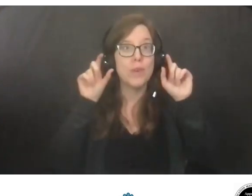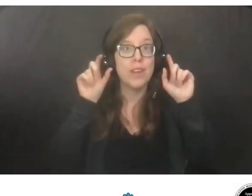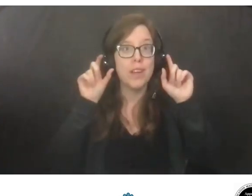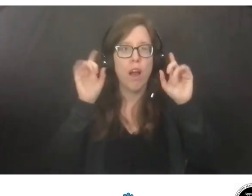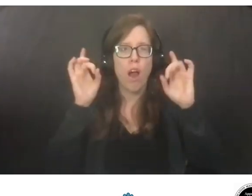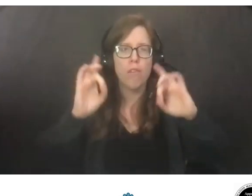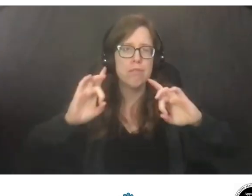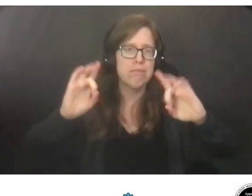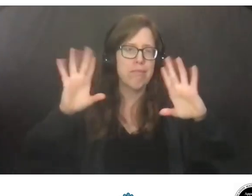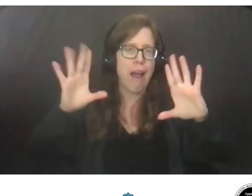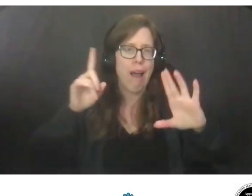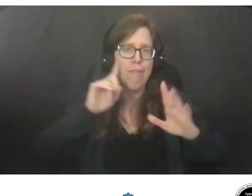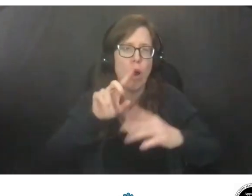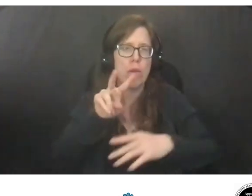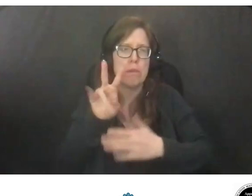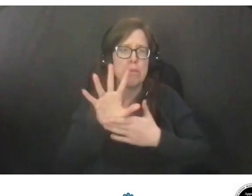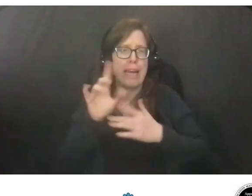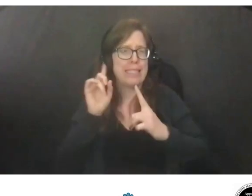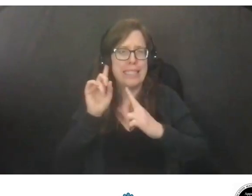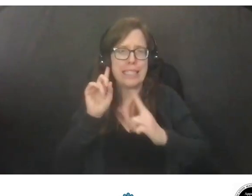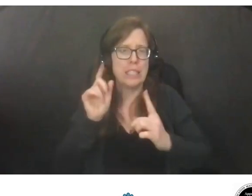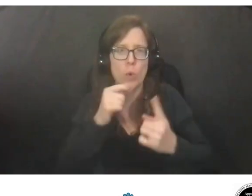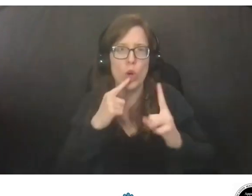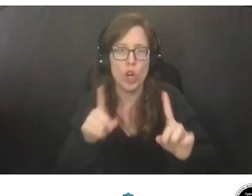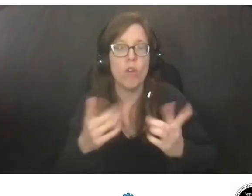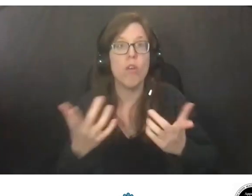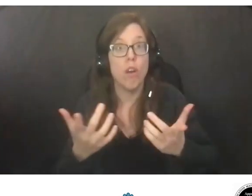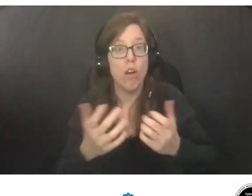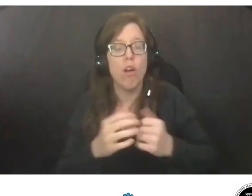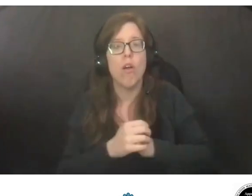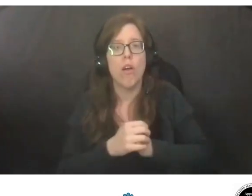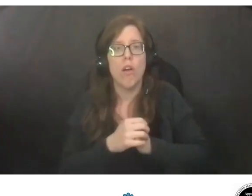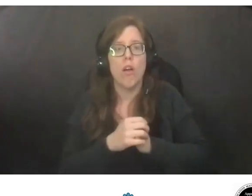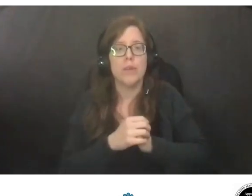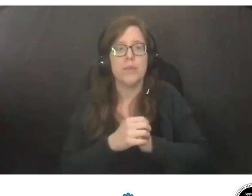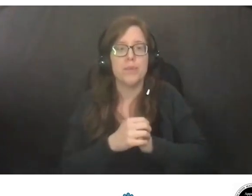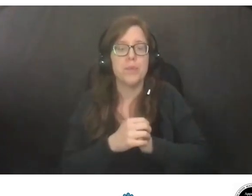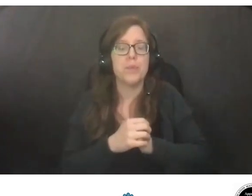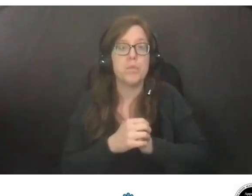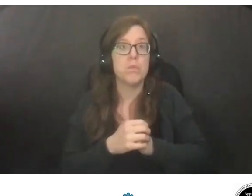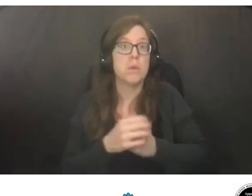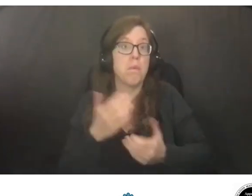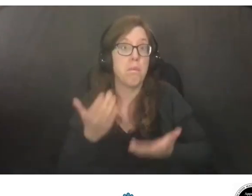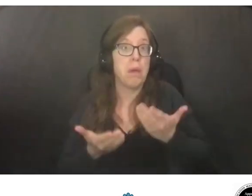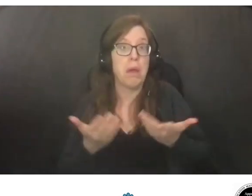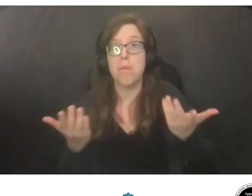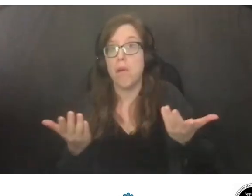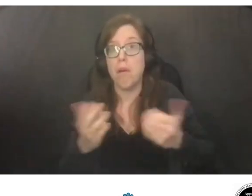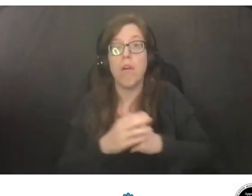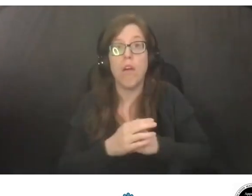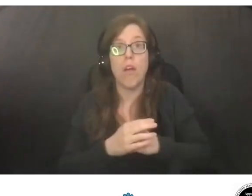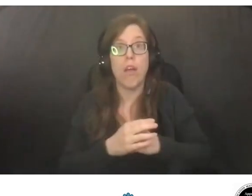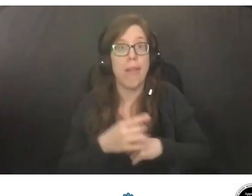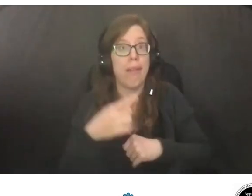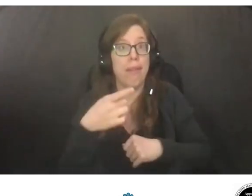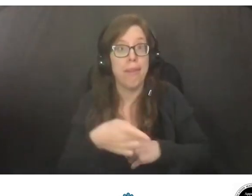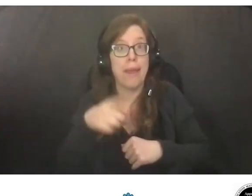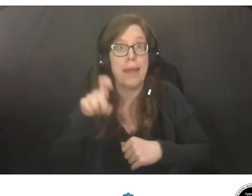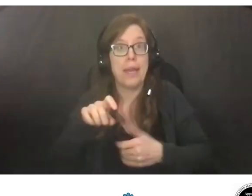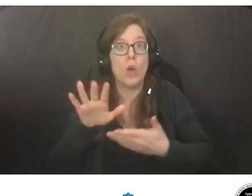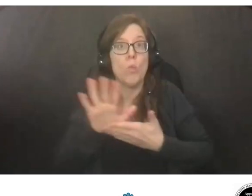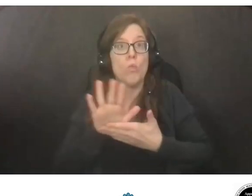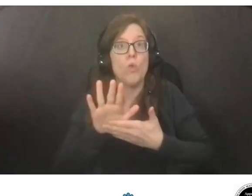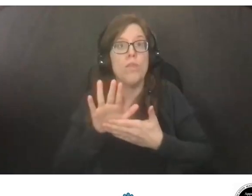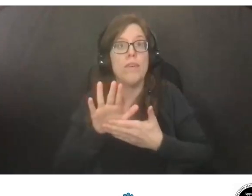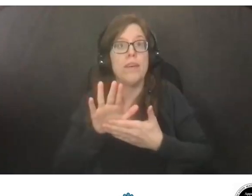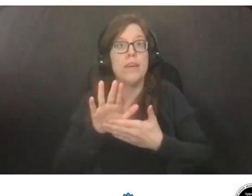are horrific for the movie theater. And so it may be that they need a movie theater program